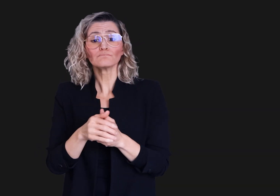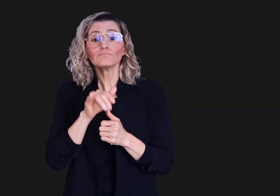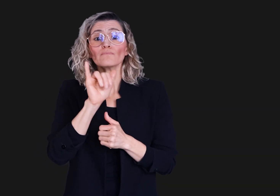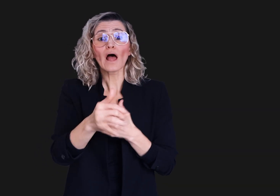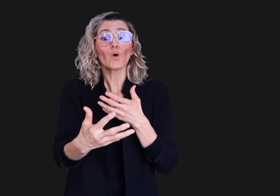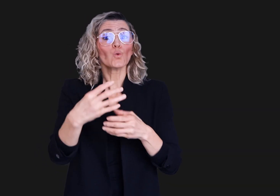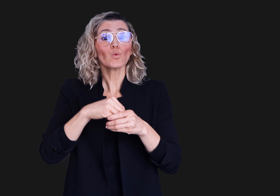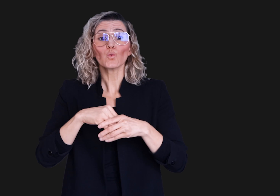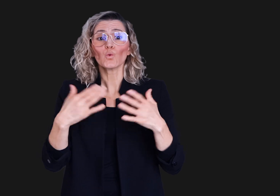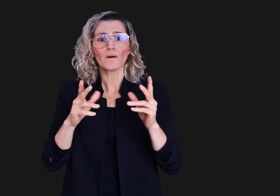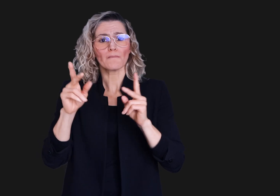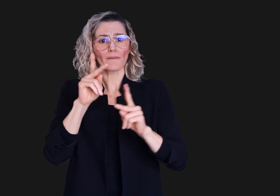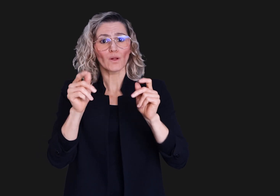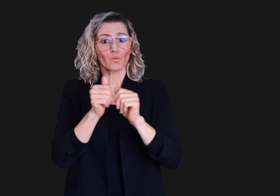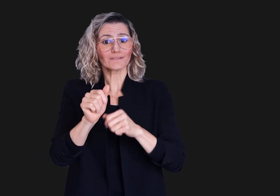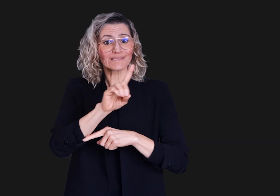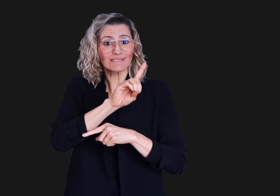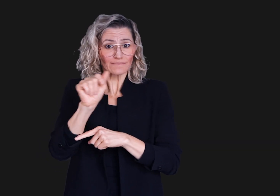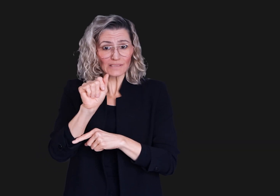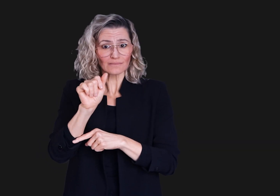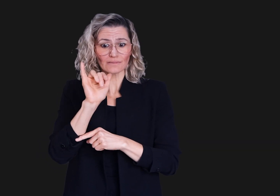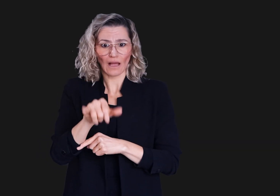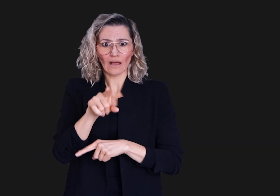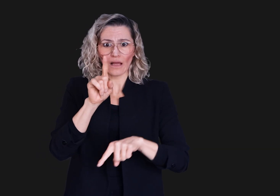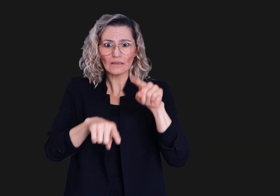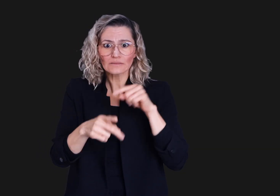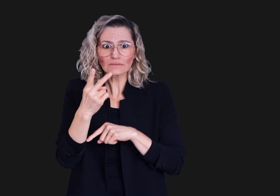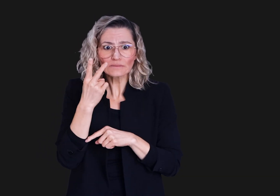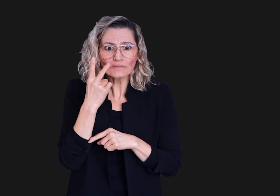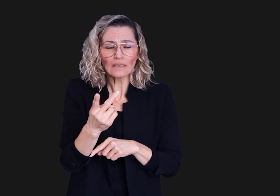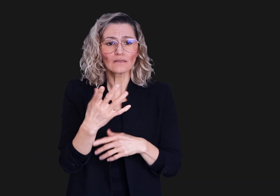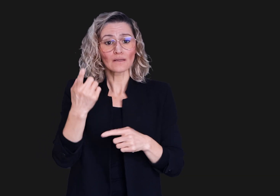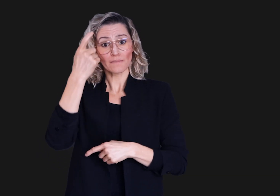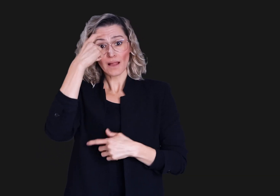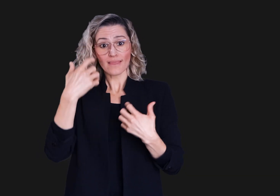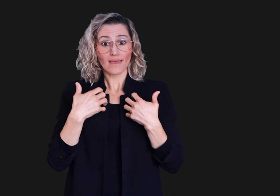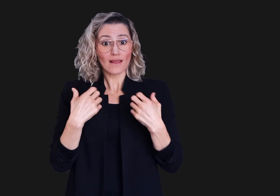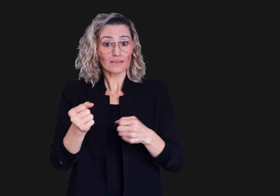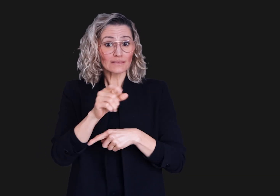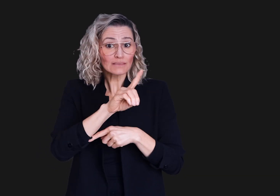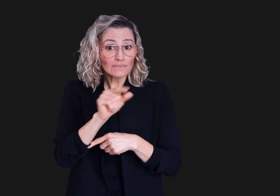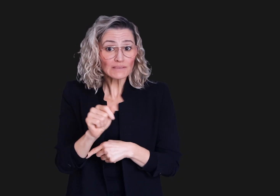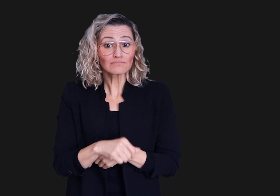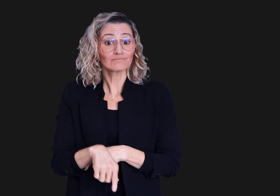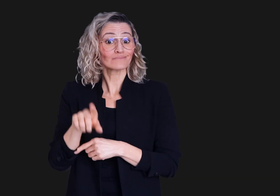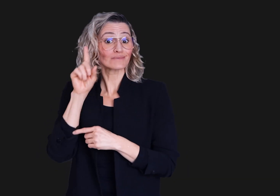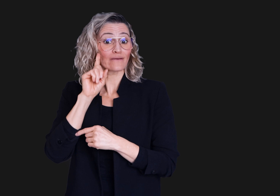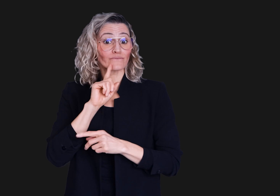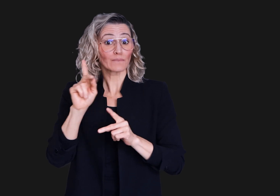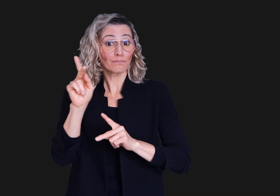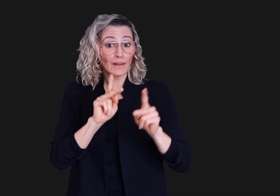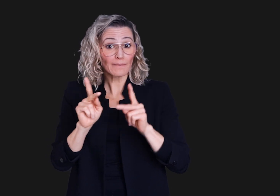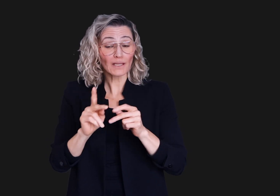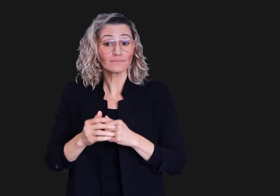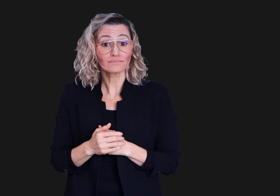This includes people with invisible disabilities, mental health disabilities and Deaf people.